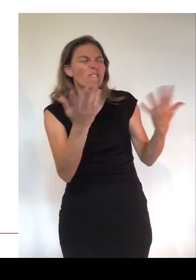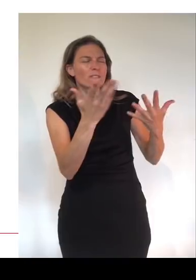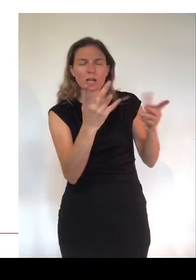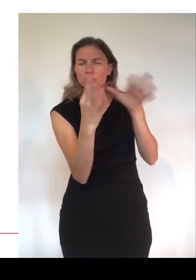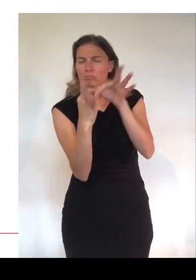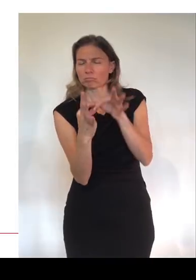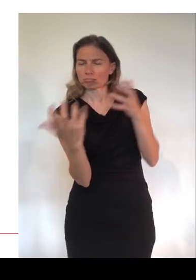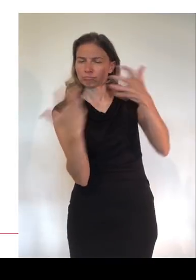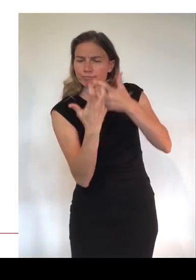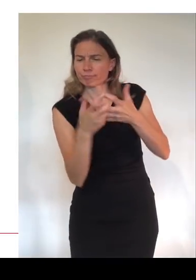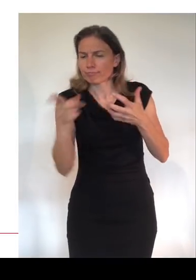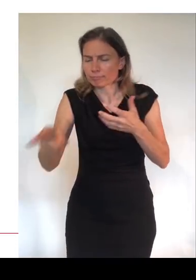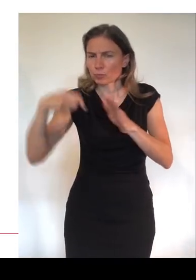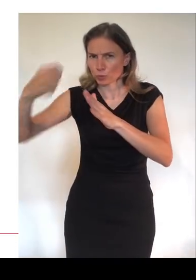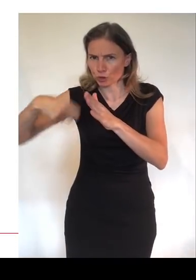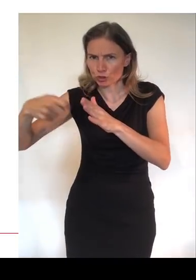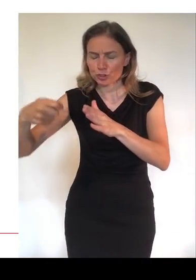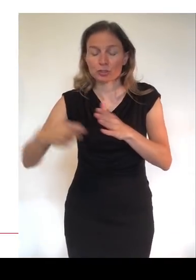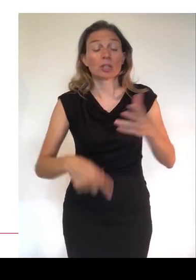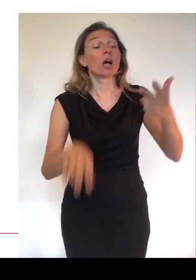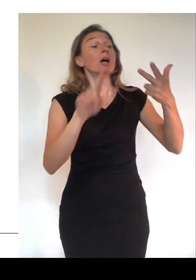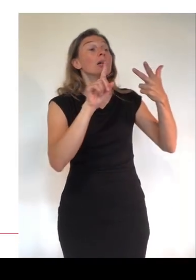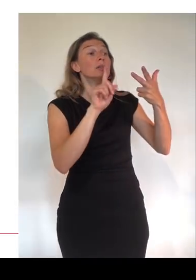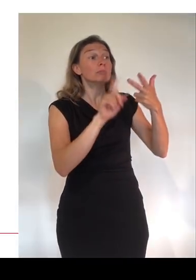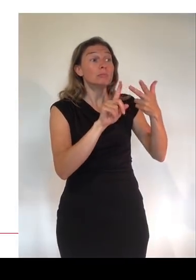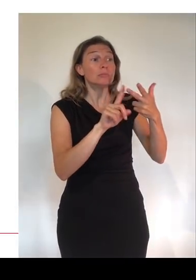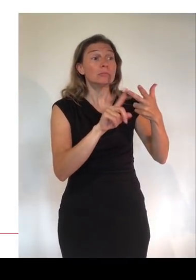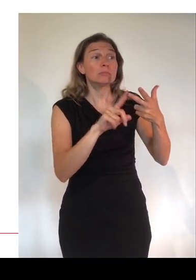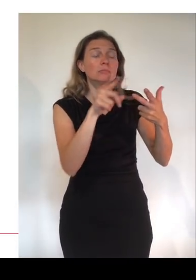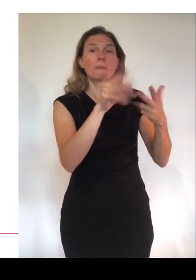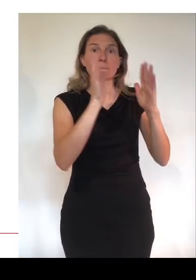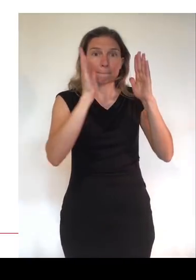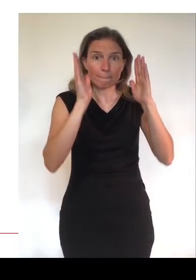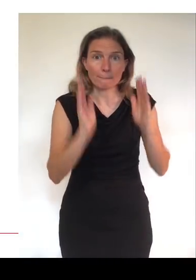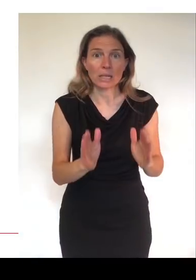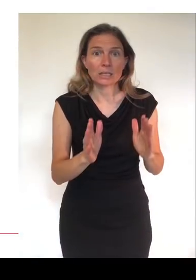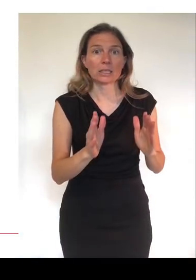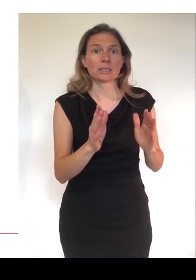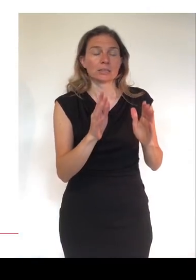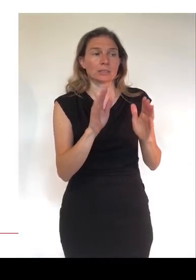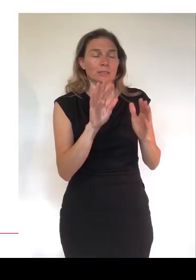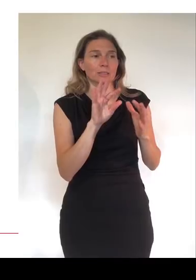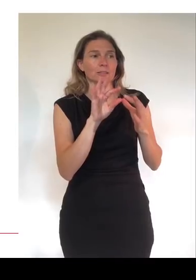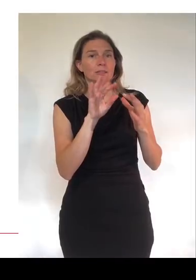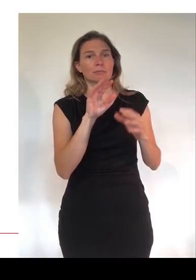specific because we wanted something that wasn't necessarily based on sign